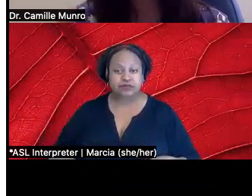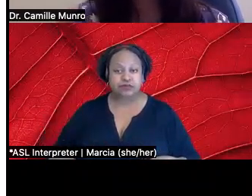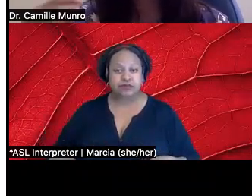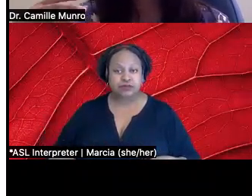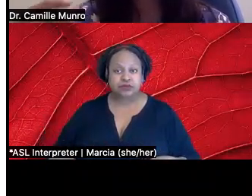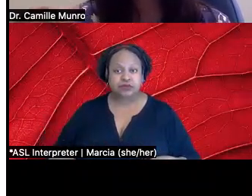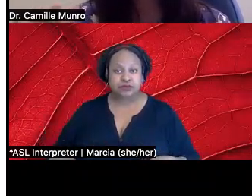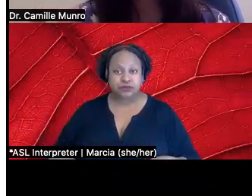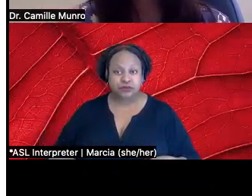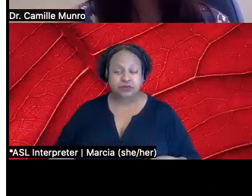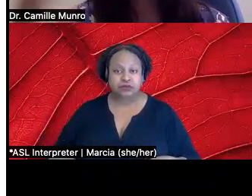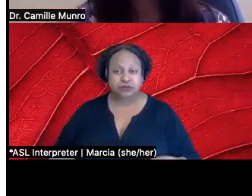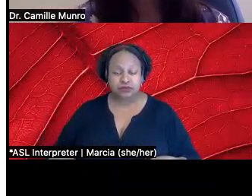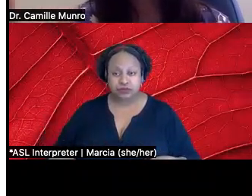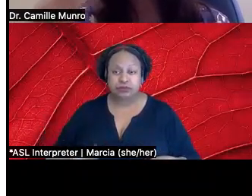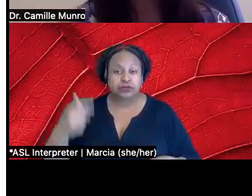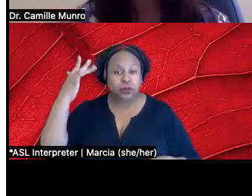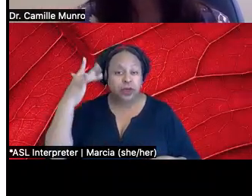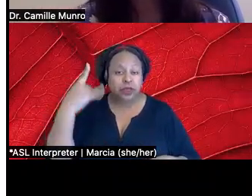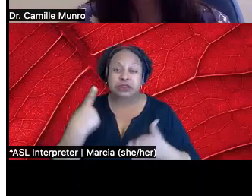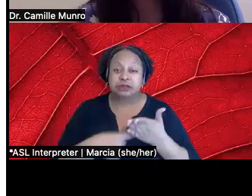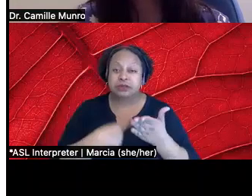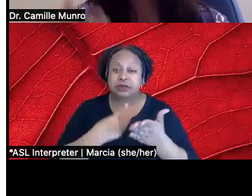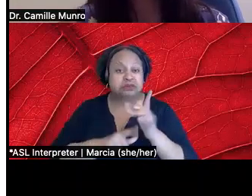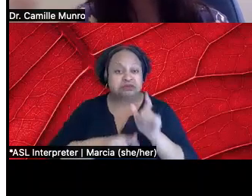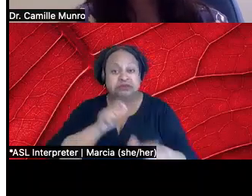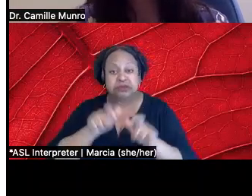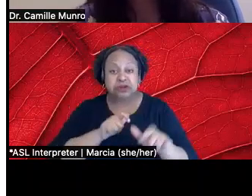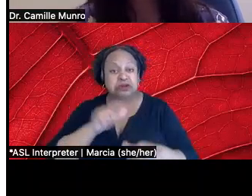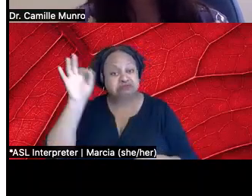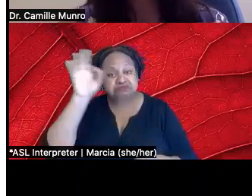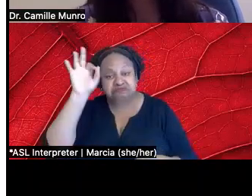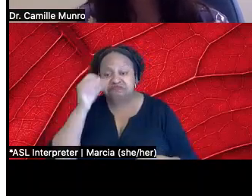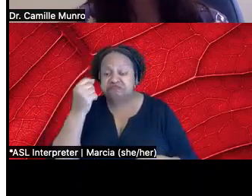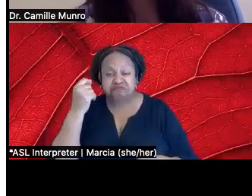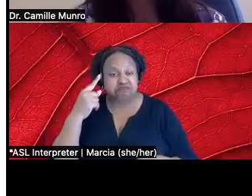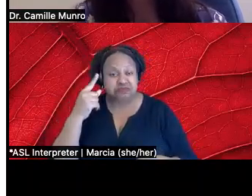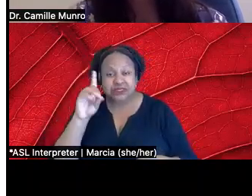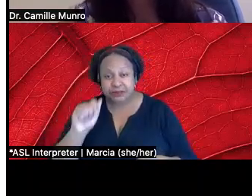people don't know what a disability is and they make assumptions about people with disabilities.